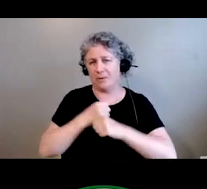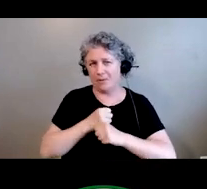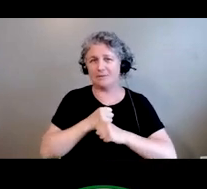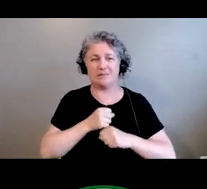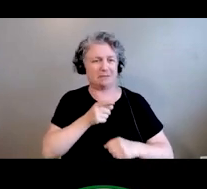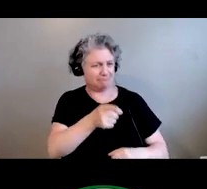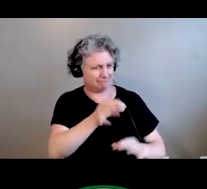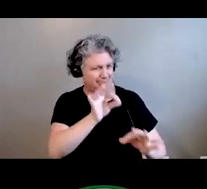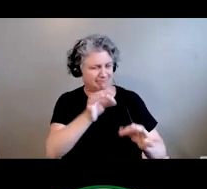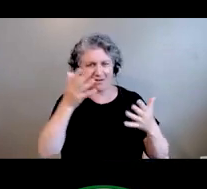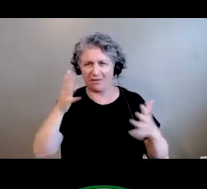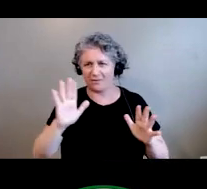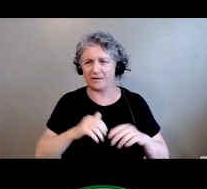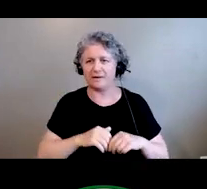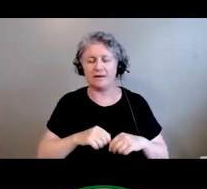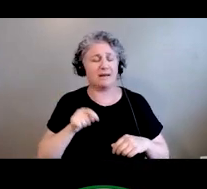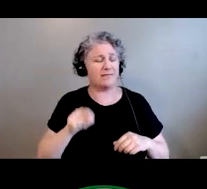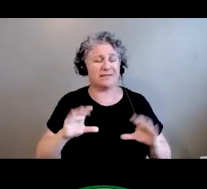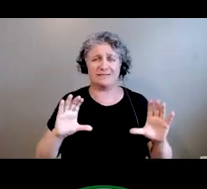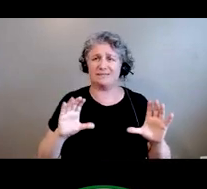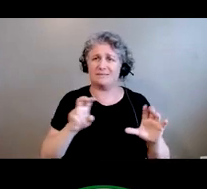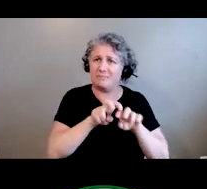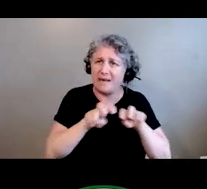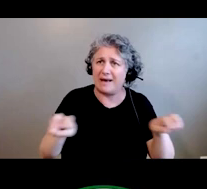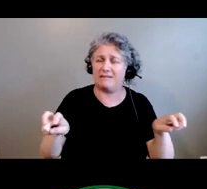think we touch on a lot of the key themes of the conference this year.